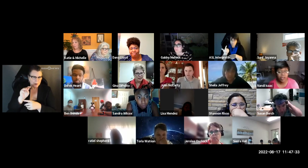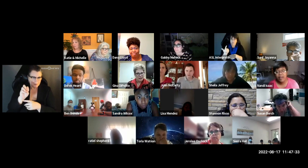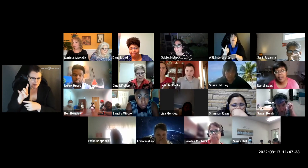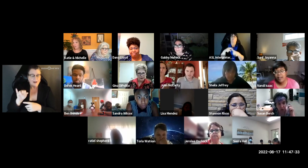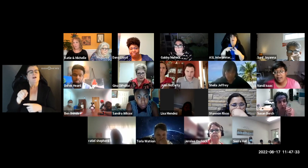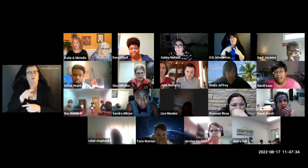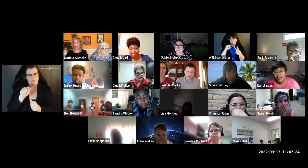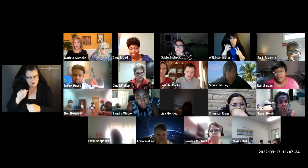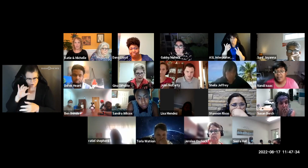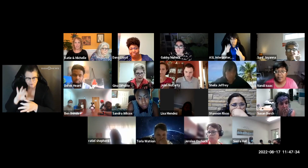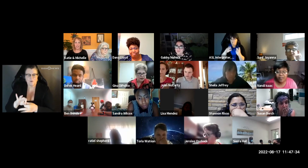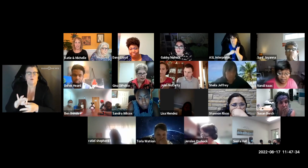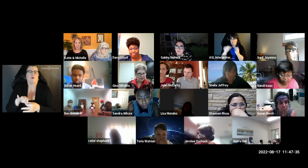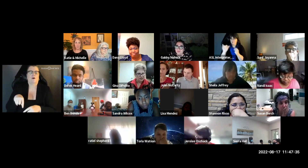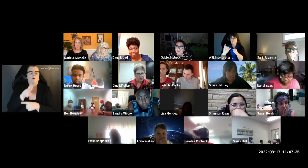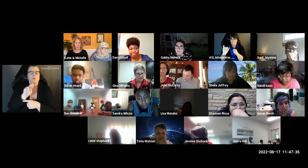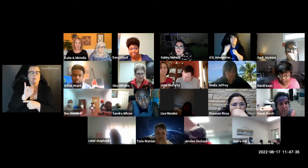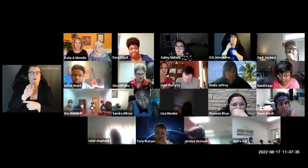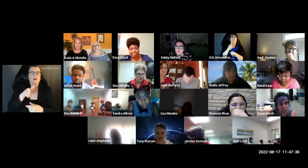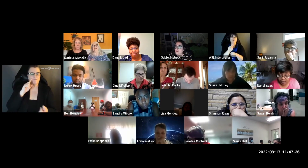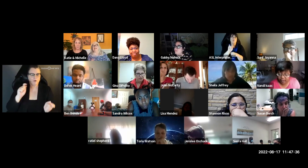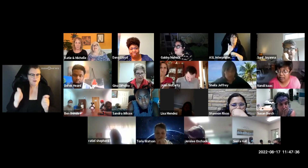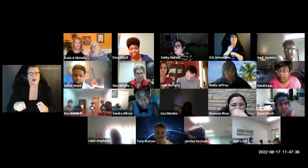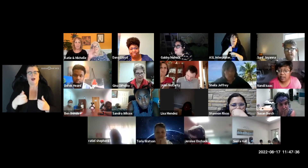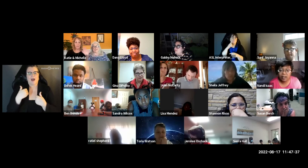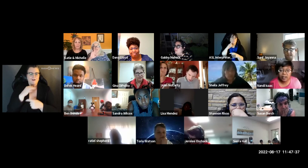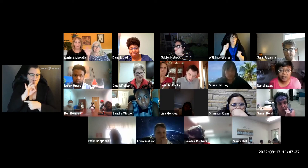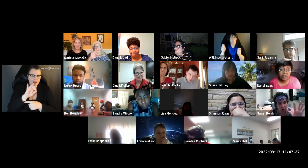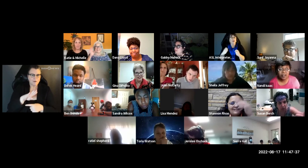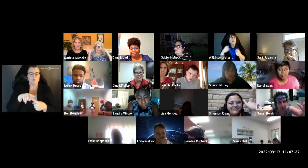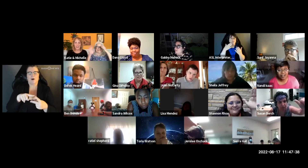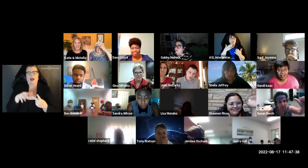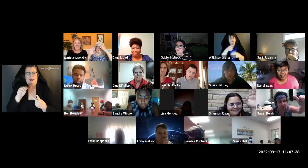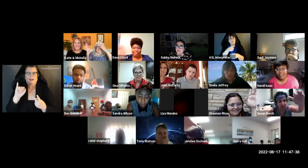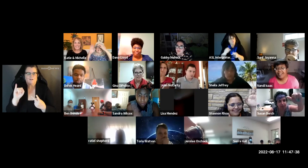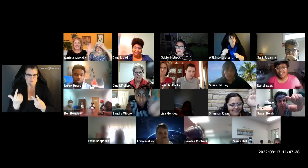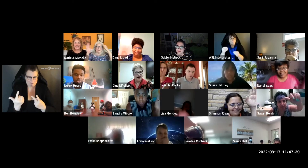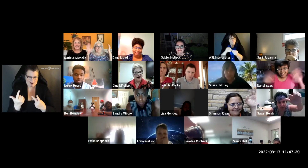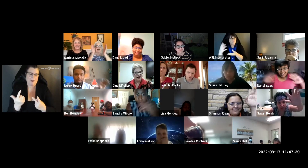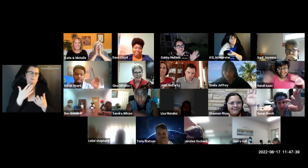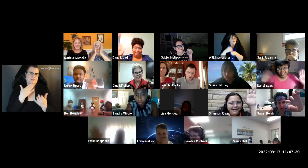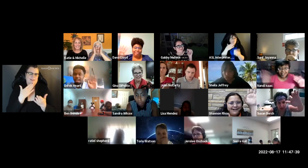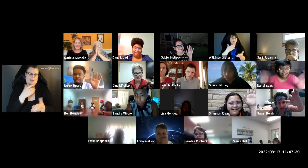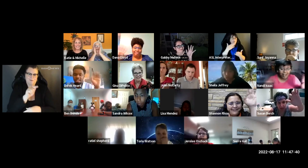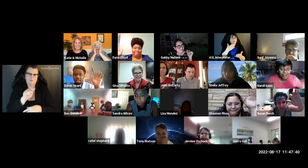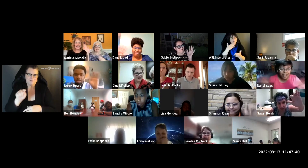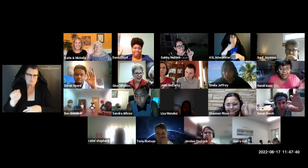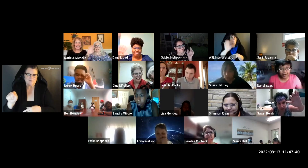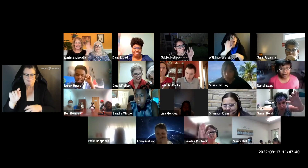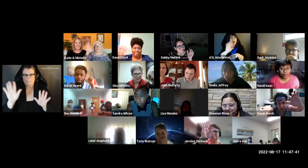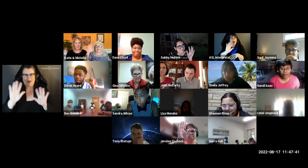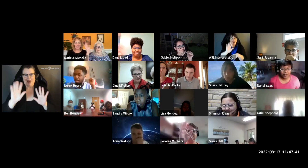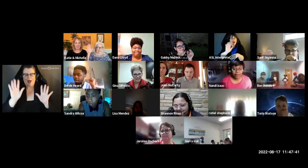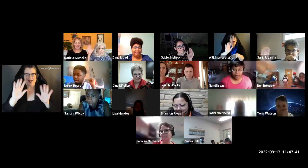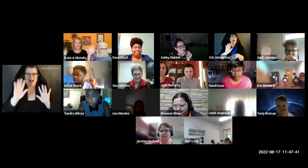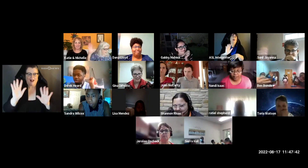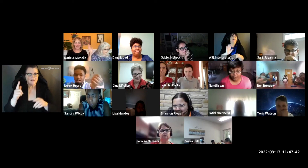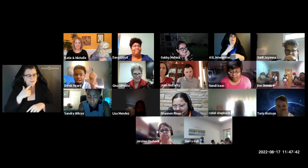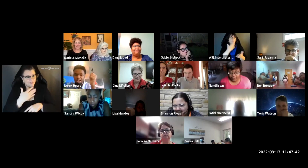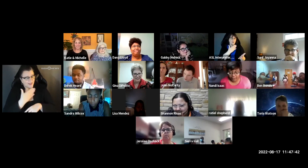so you can follow up there and get more involved thanks everybody bye guys thank you thank you shop